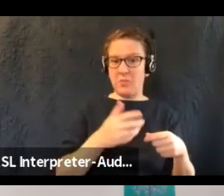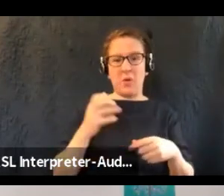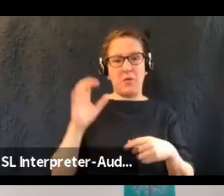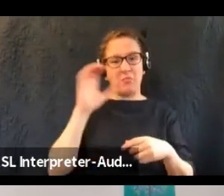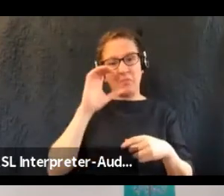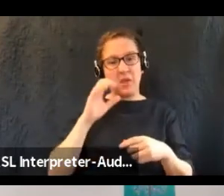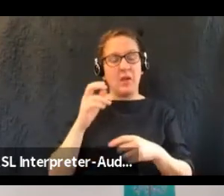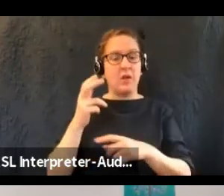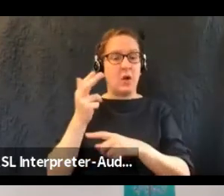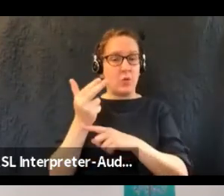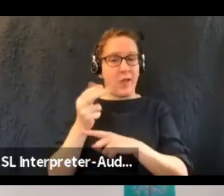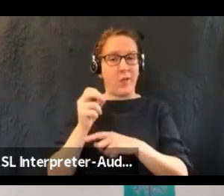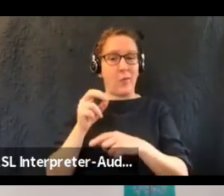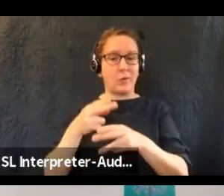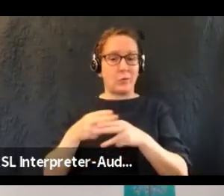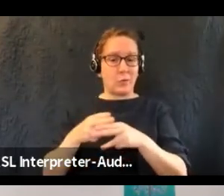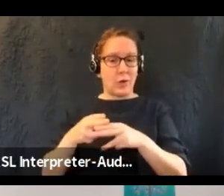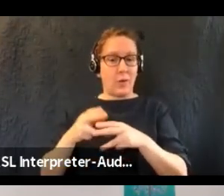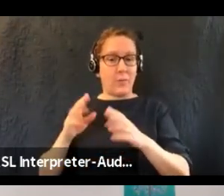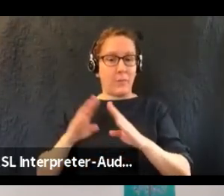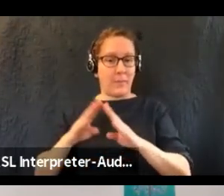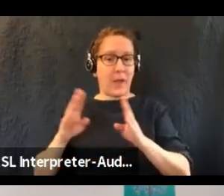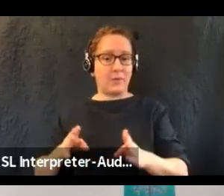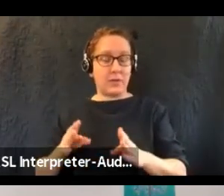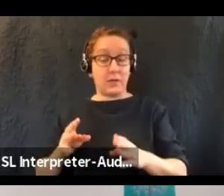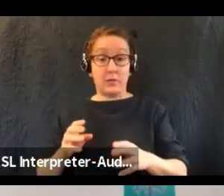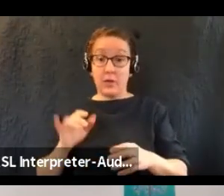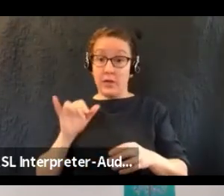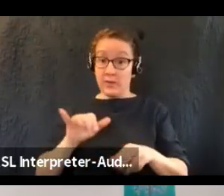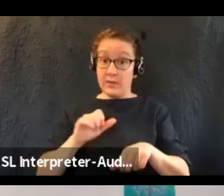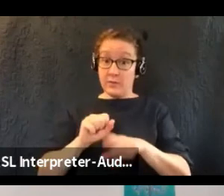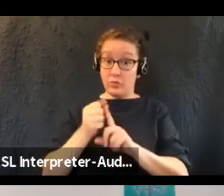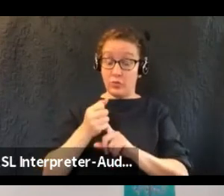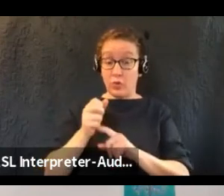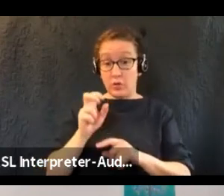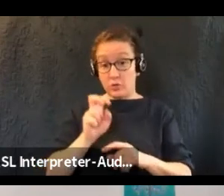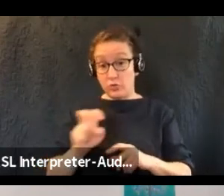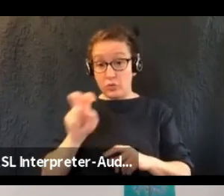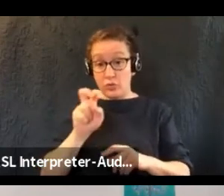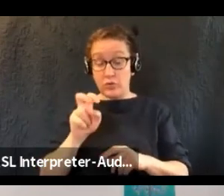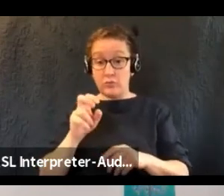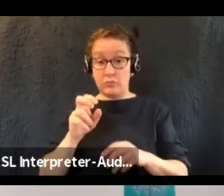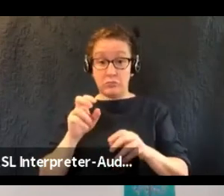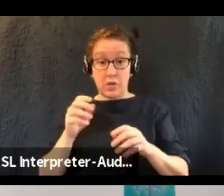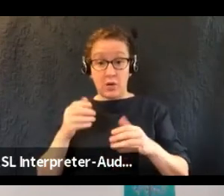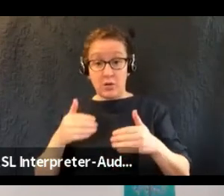In that case you will want to tour the accommodation with an on site manager or building engineer